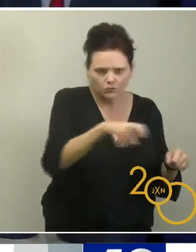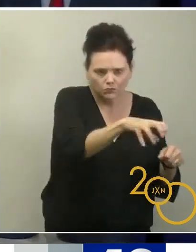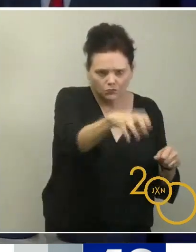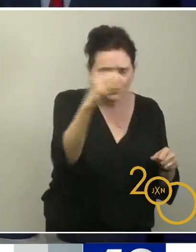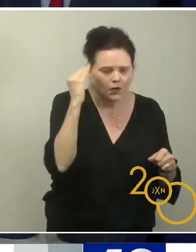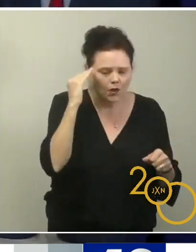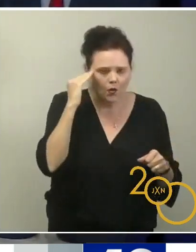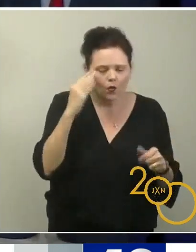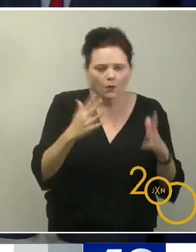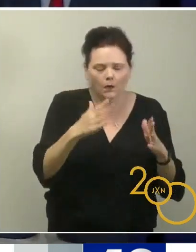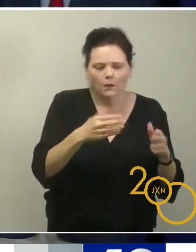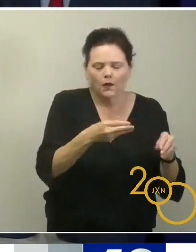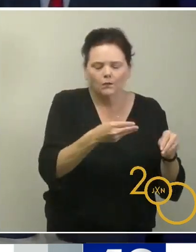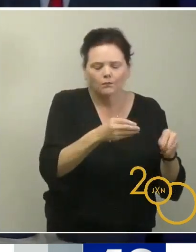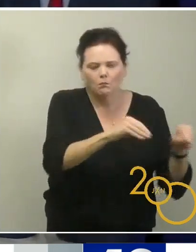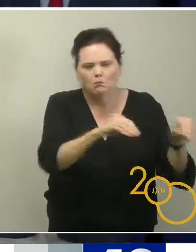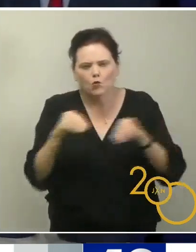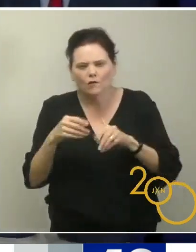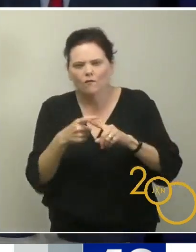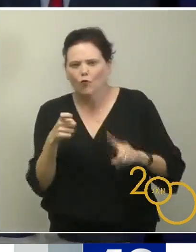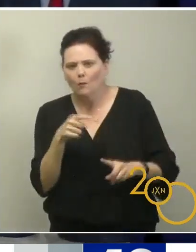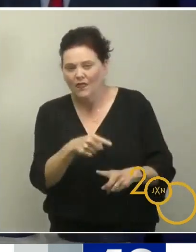STATION. WE ONLY GONNA BACKFILL THEM